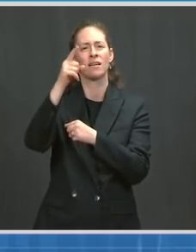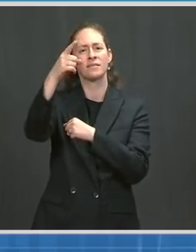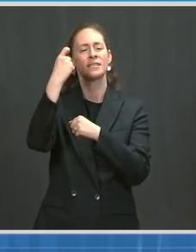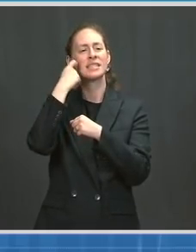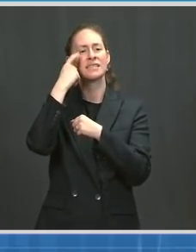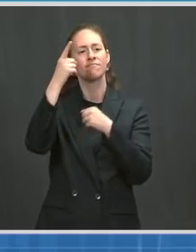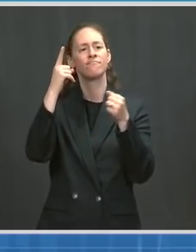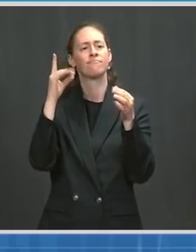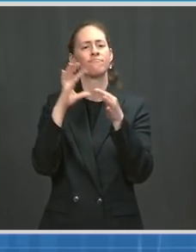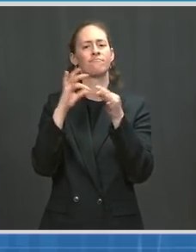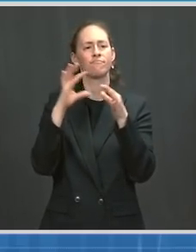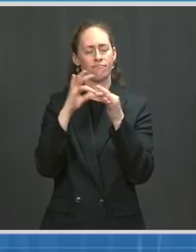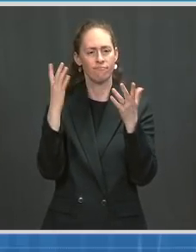in helping people get vaccinated.